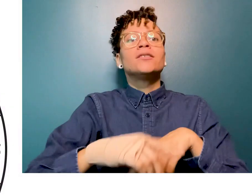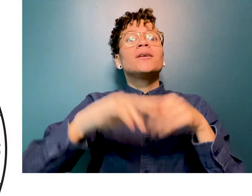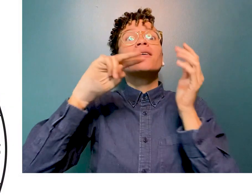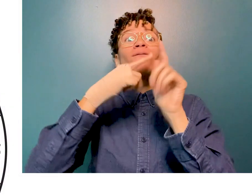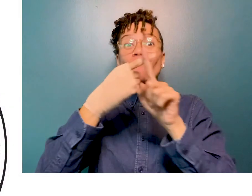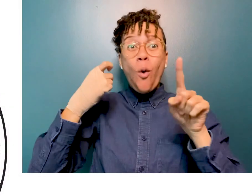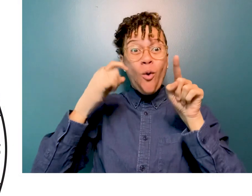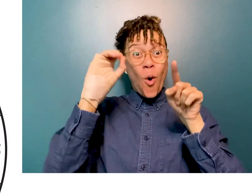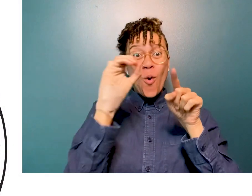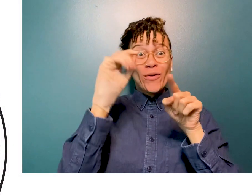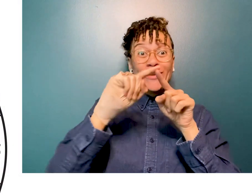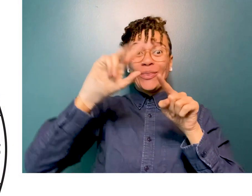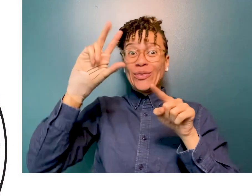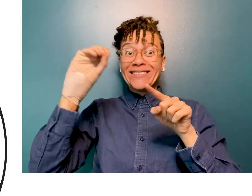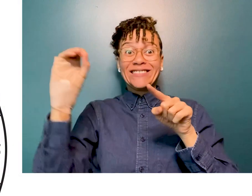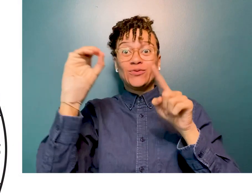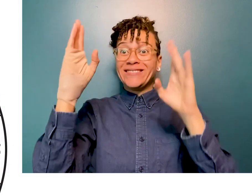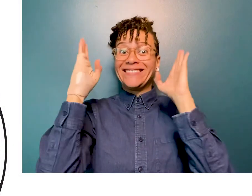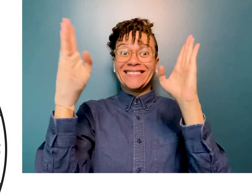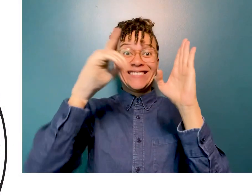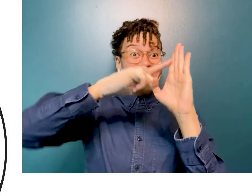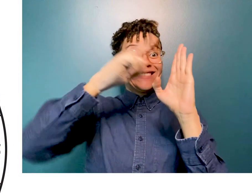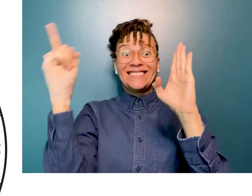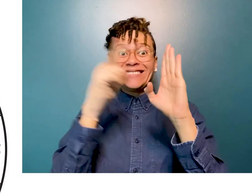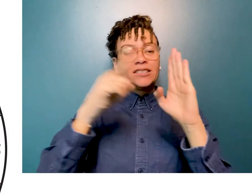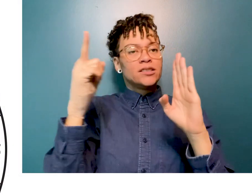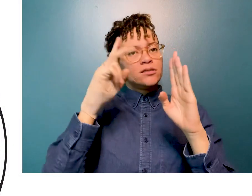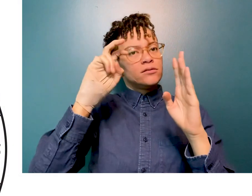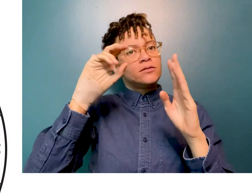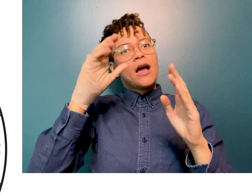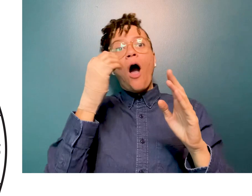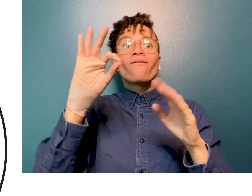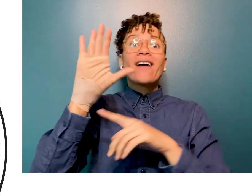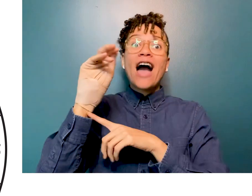So in that case Cancer would become the first house.